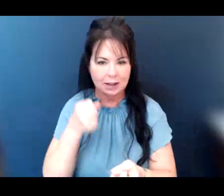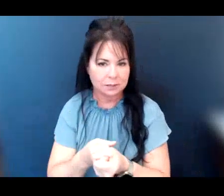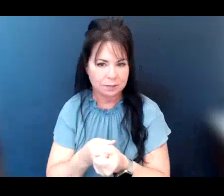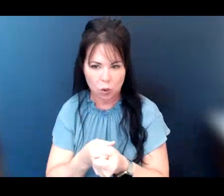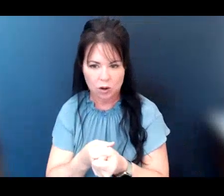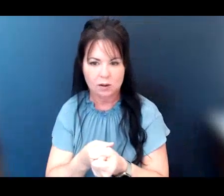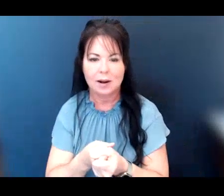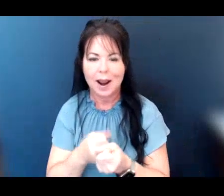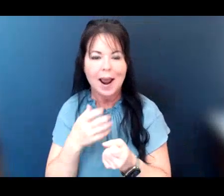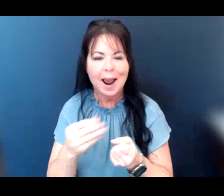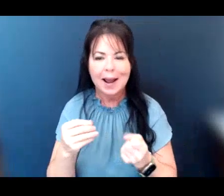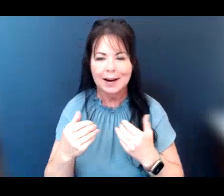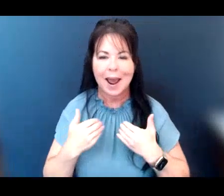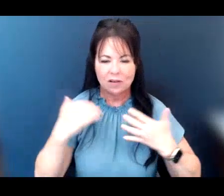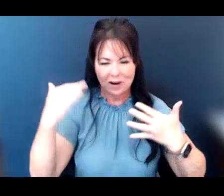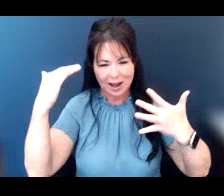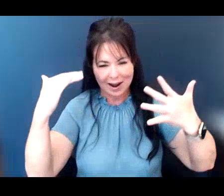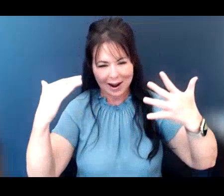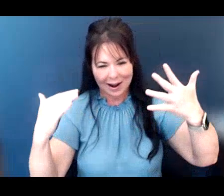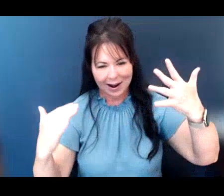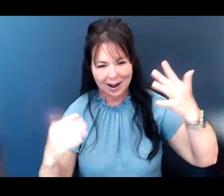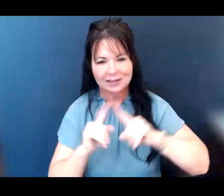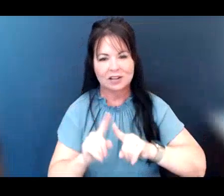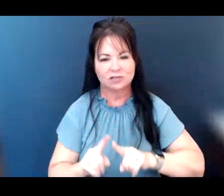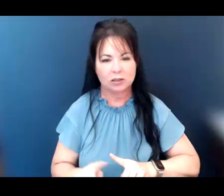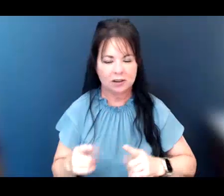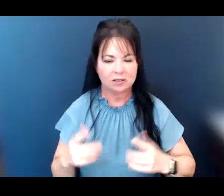of the criteria in WCAG or Section 508 or whatever is applicable.